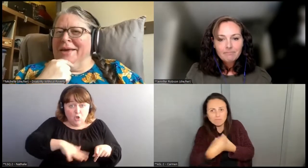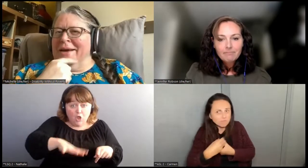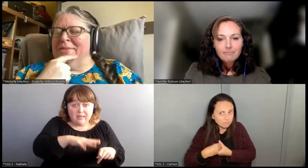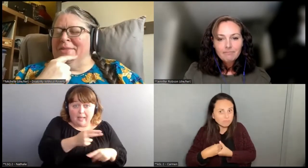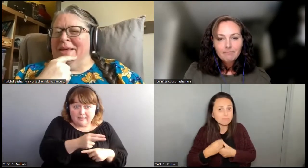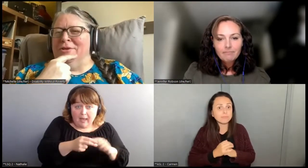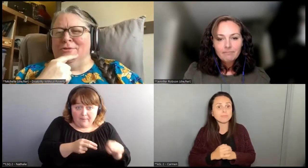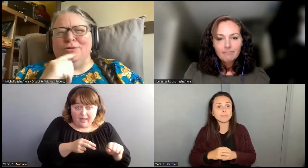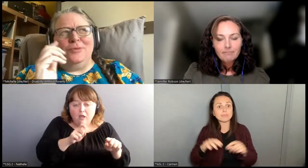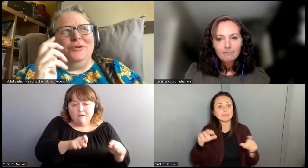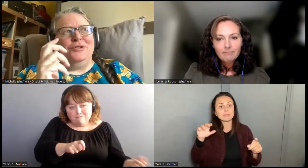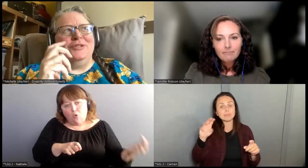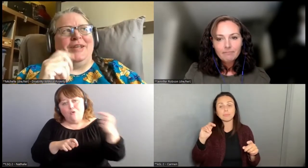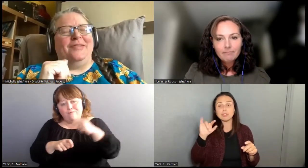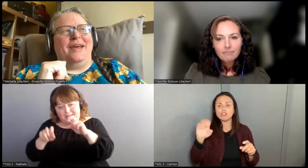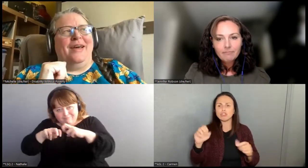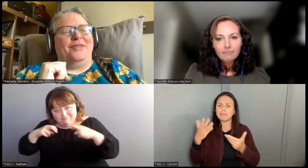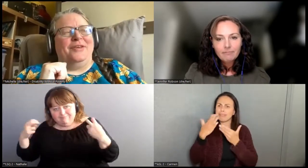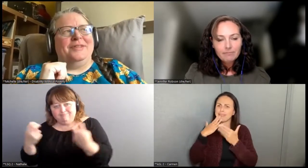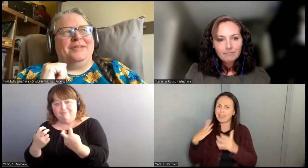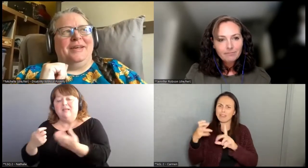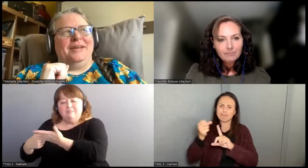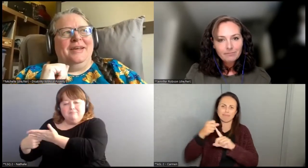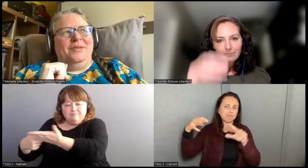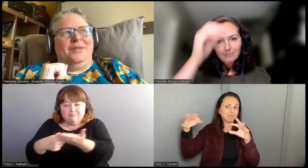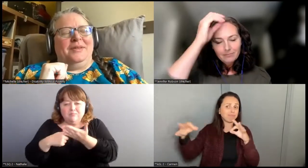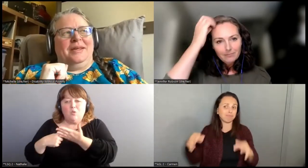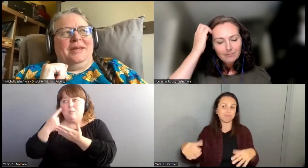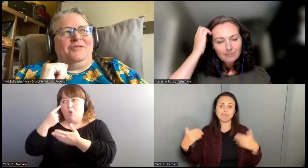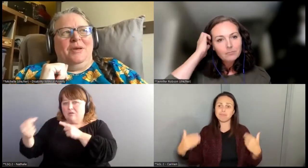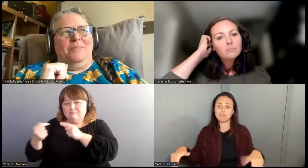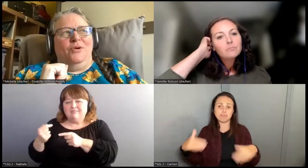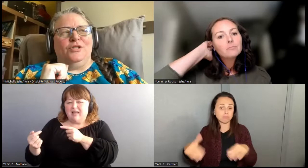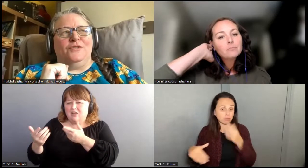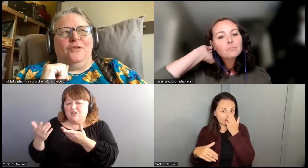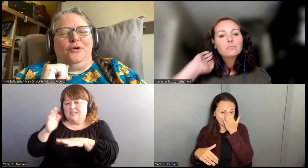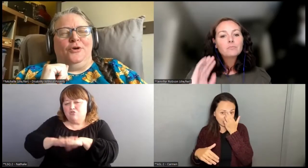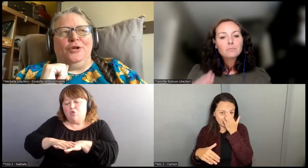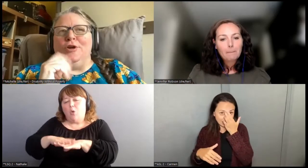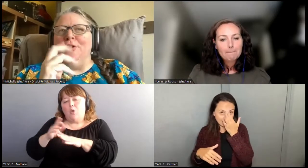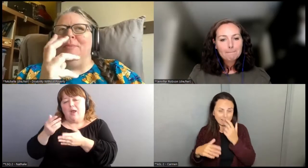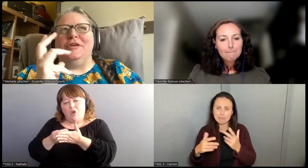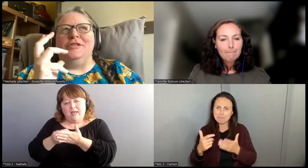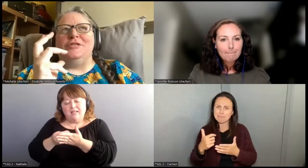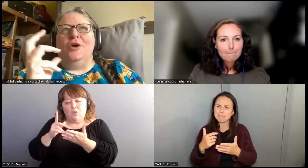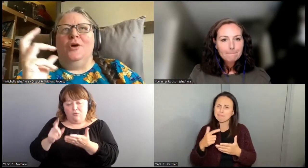YES, THANK YOU SO MUCH. YOU SAID THERE THAT GIVES ME PAUSE FOR THOUGHT. YOU KNOW, BECAUSE